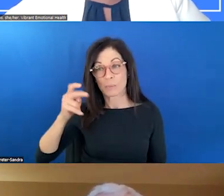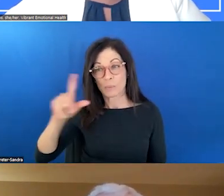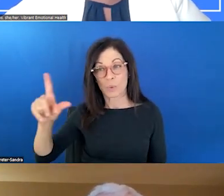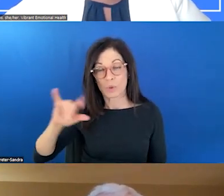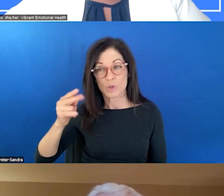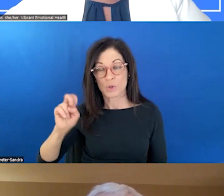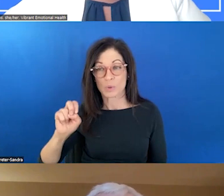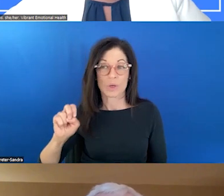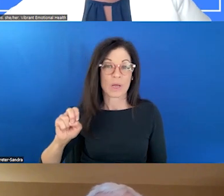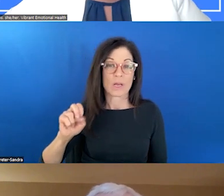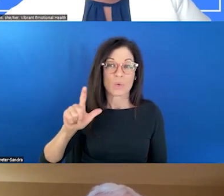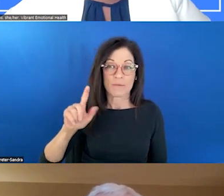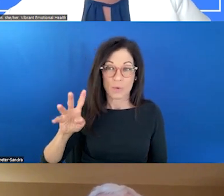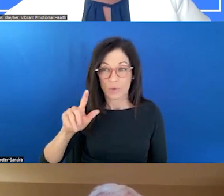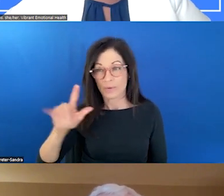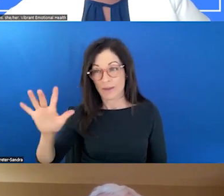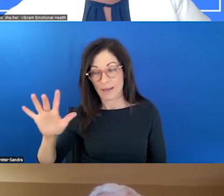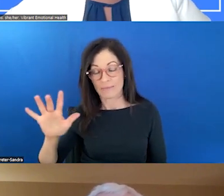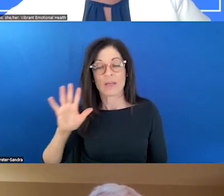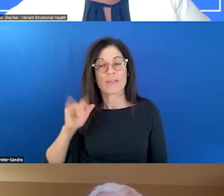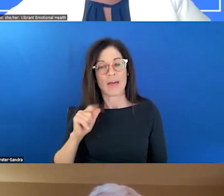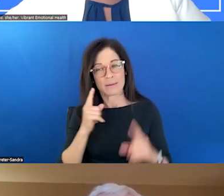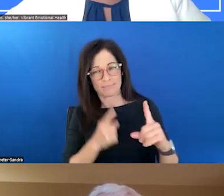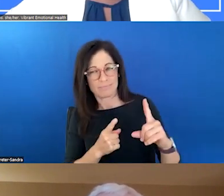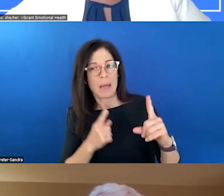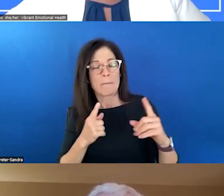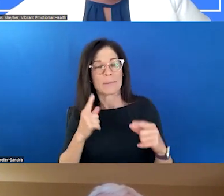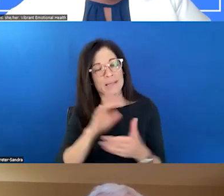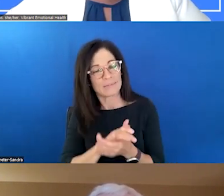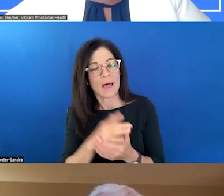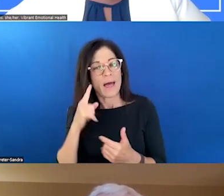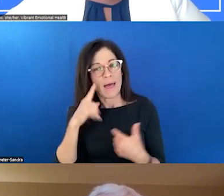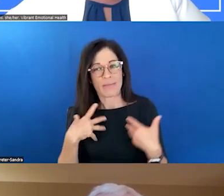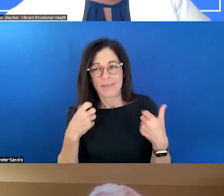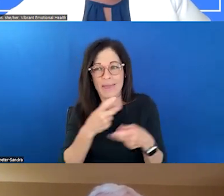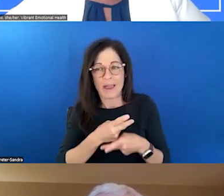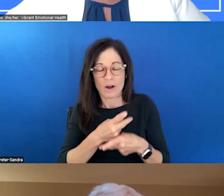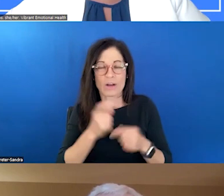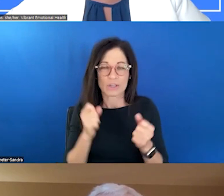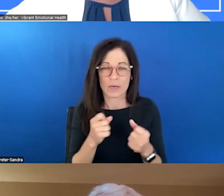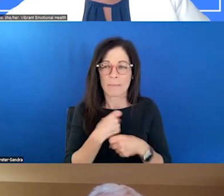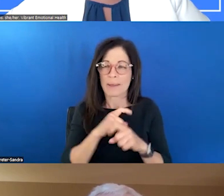WE JUST WENT OVER THAT. NO ONE SHOULD DIE ALONE IN DESPAIR.